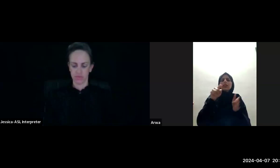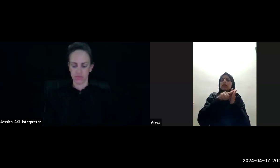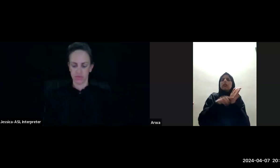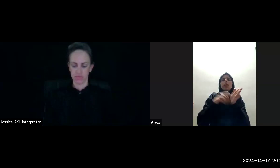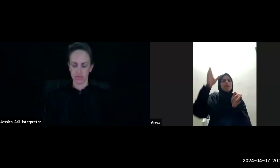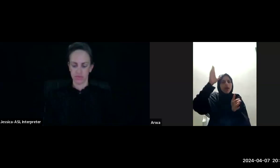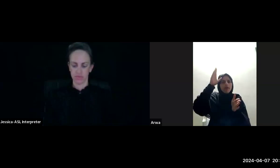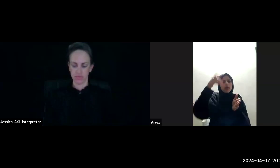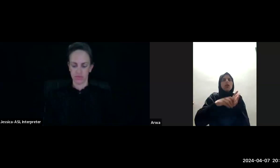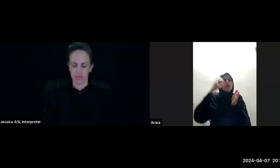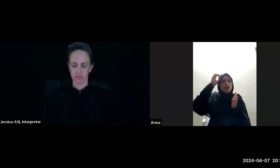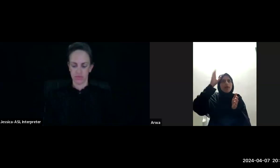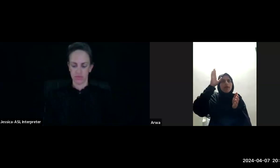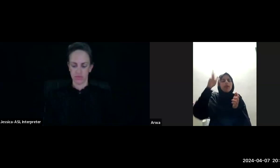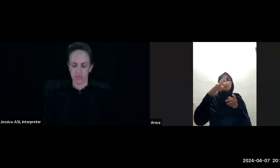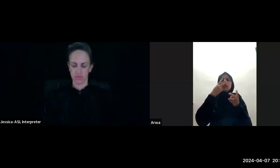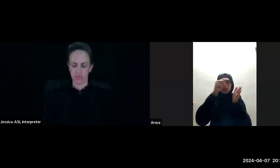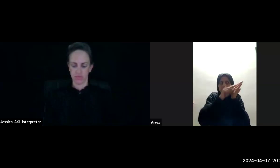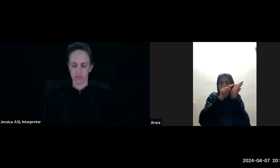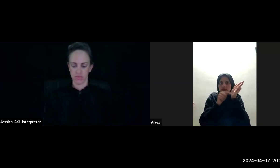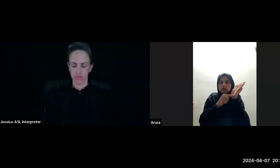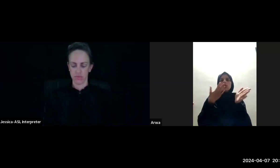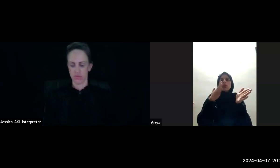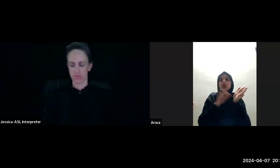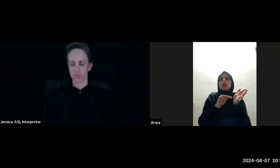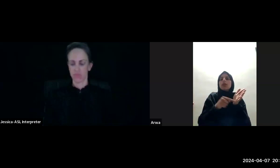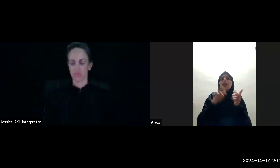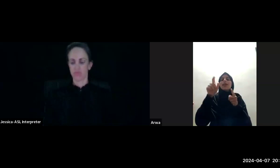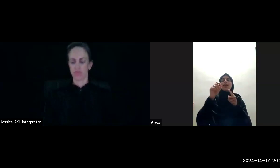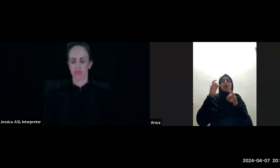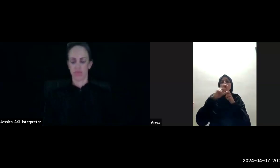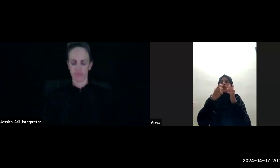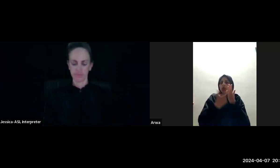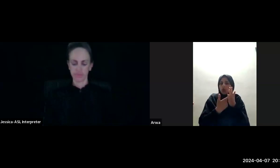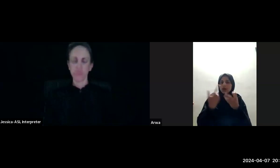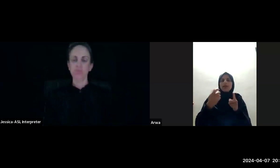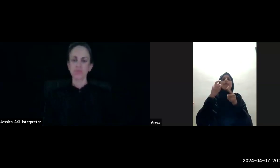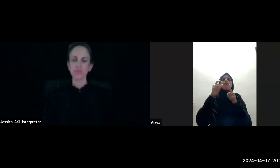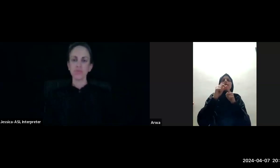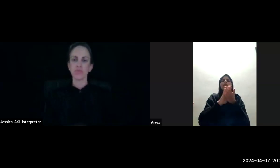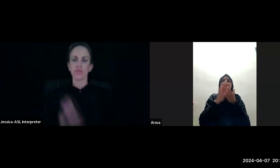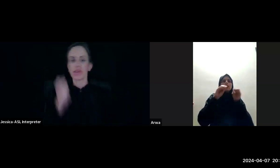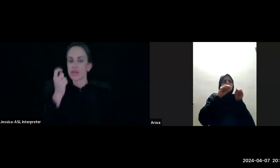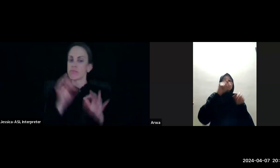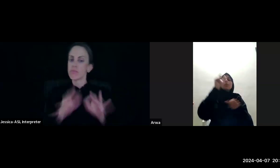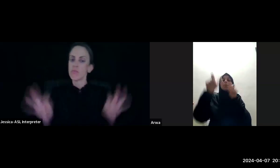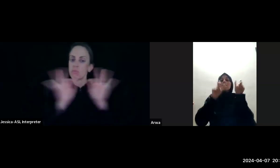that not only uh the physicians should know about it but also public. and people who are affected